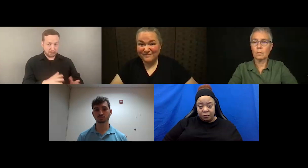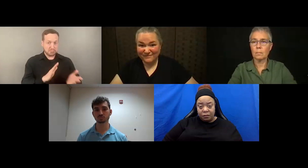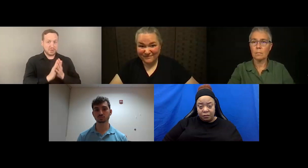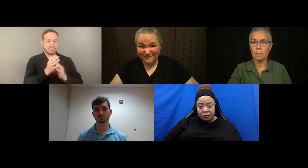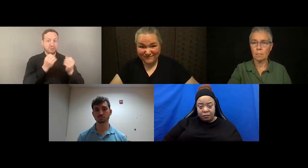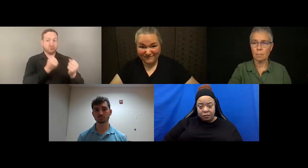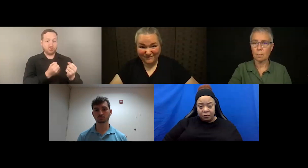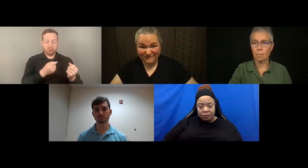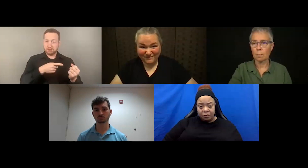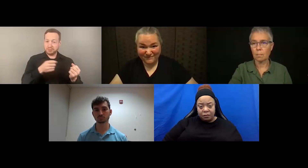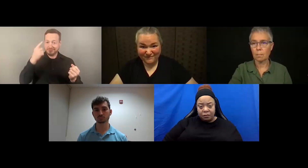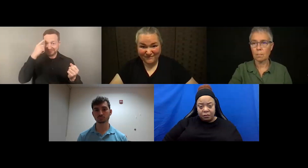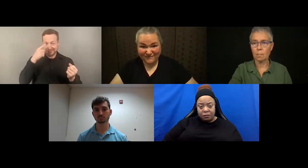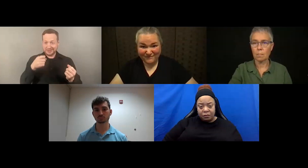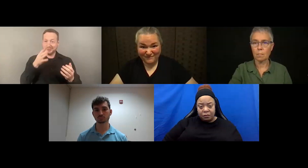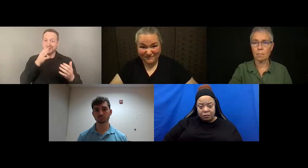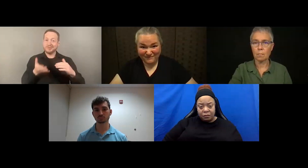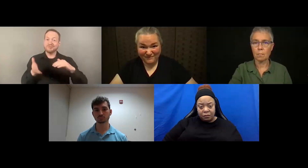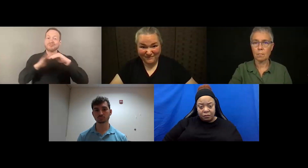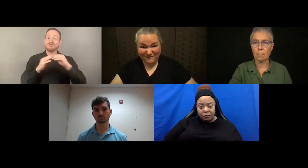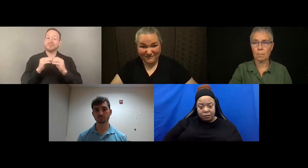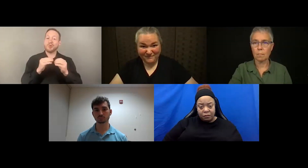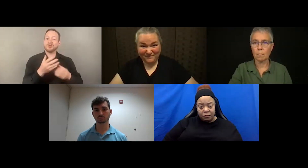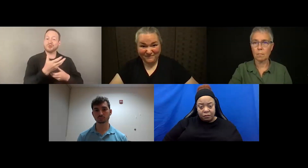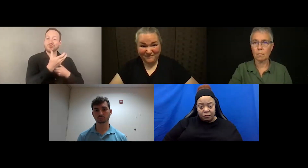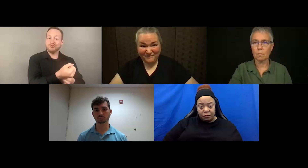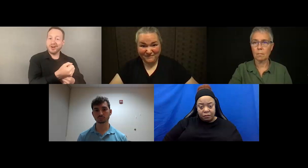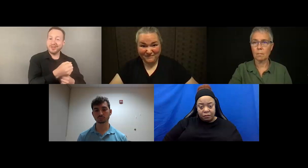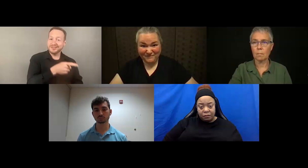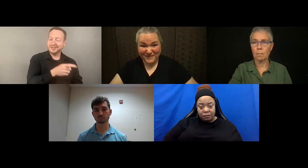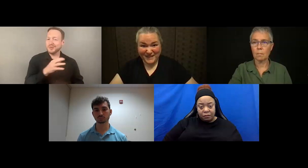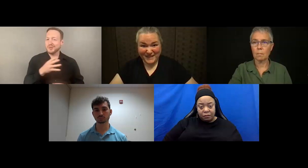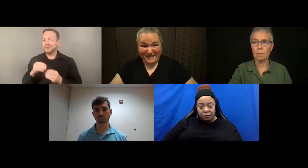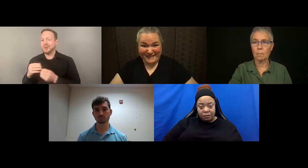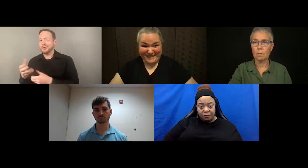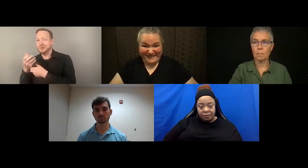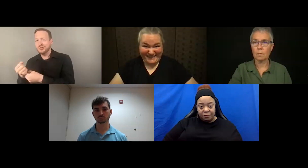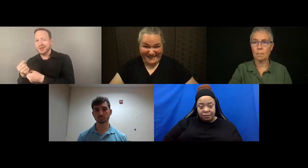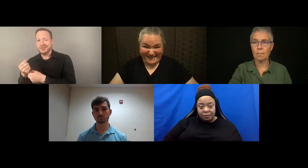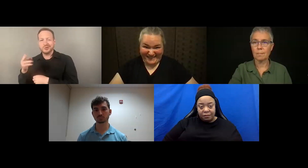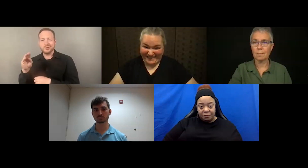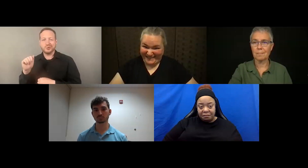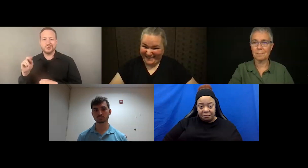to increase that trust, in order to feel more trust